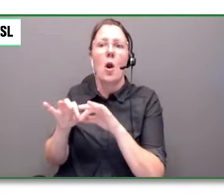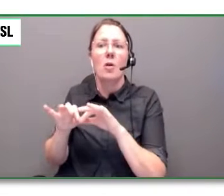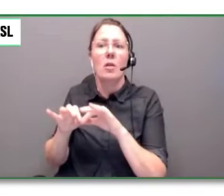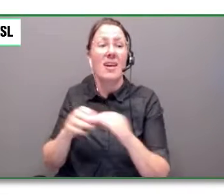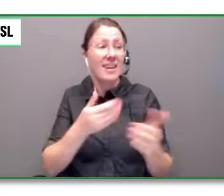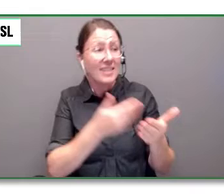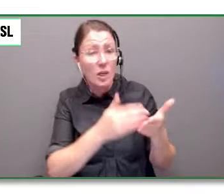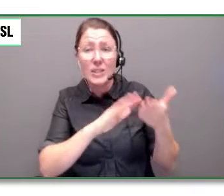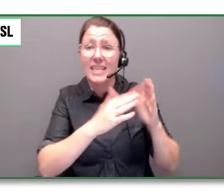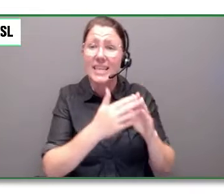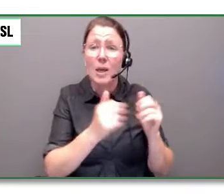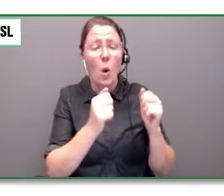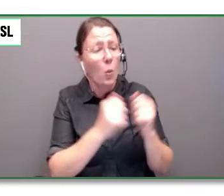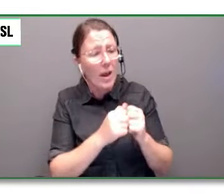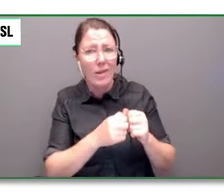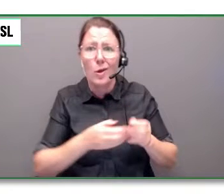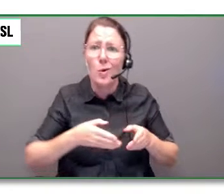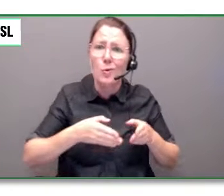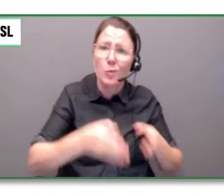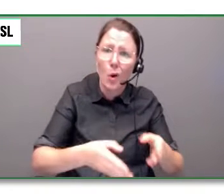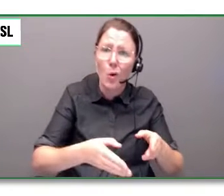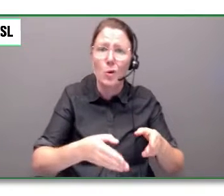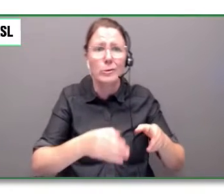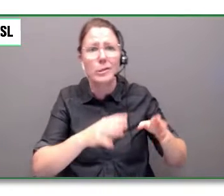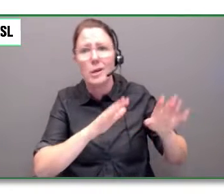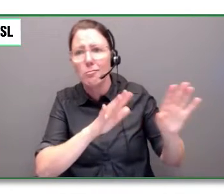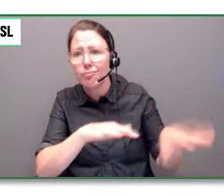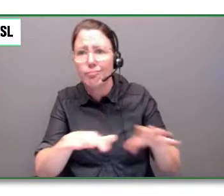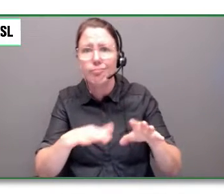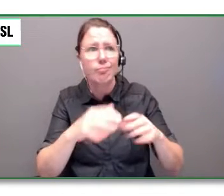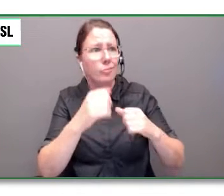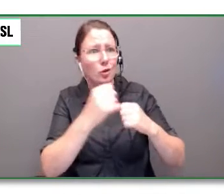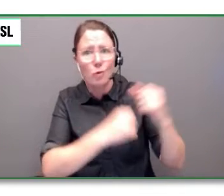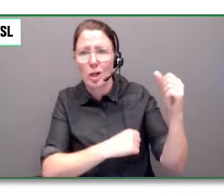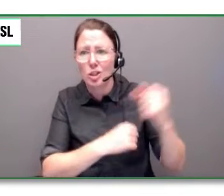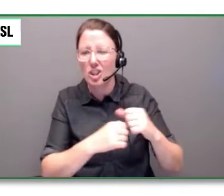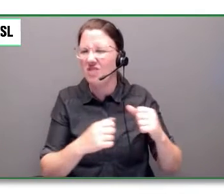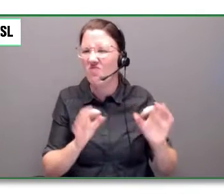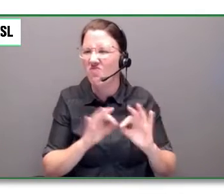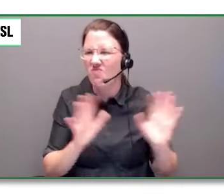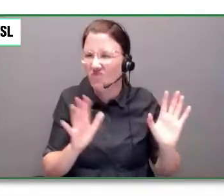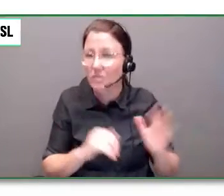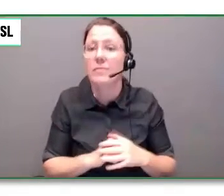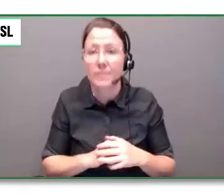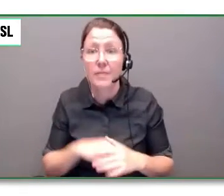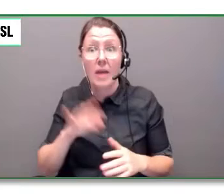environmental movement like the preservation movement. Next slide please.